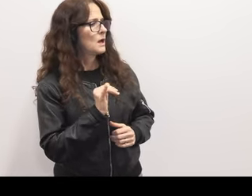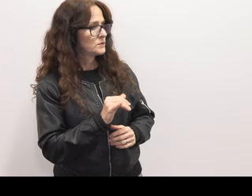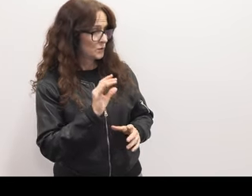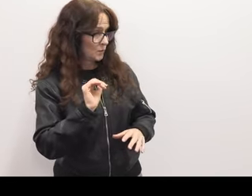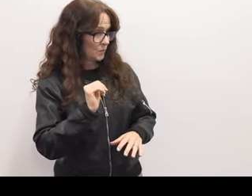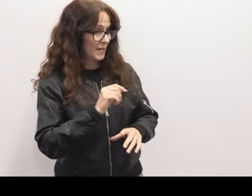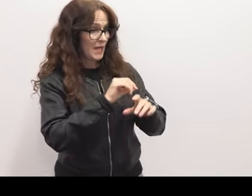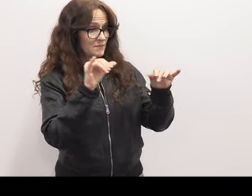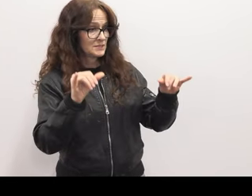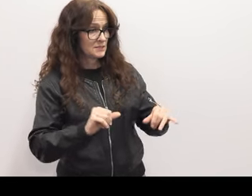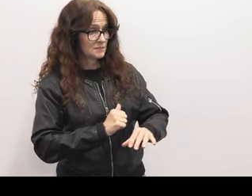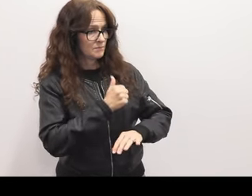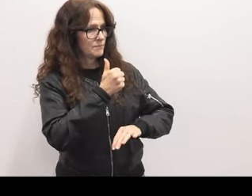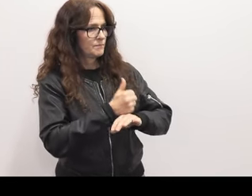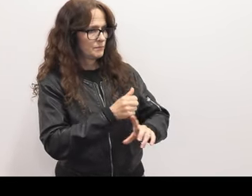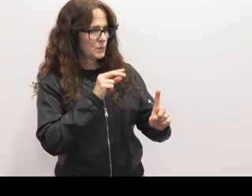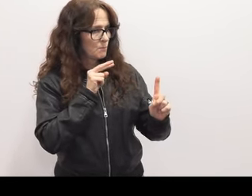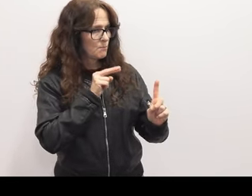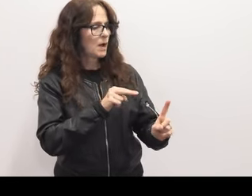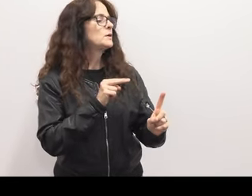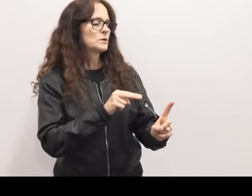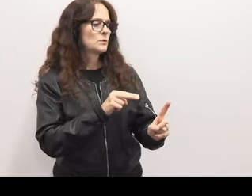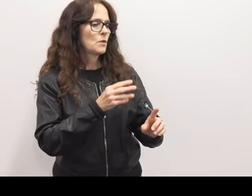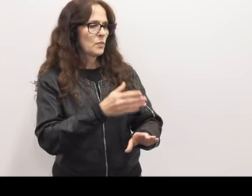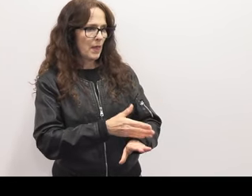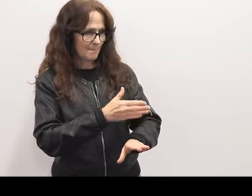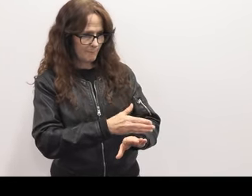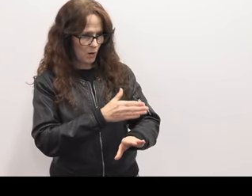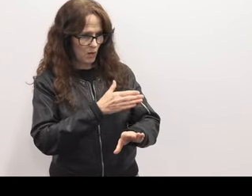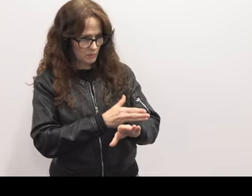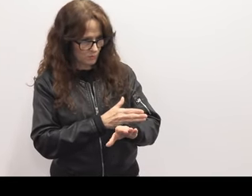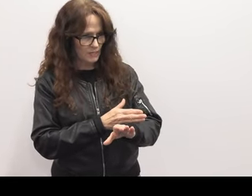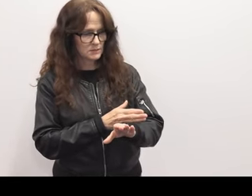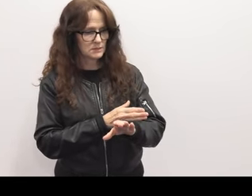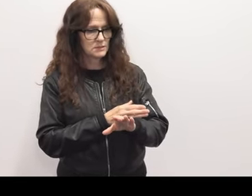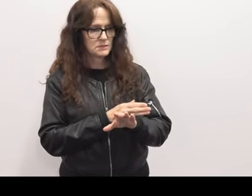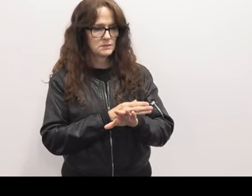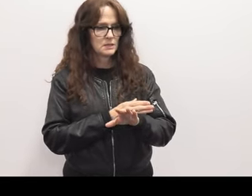to monitor that progress so that if we adopt goal one,